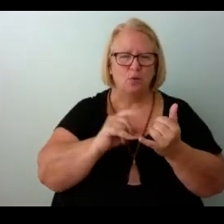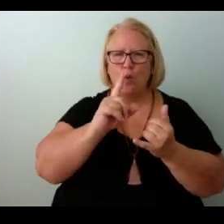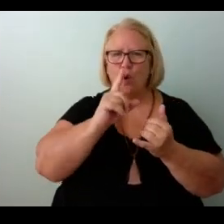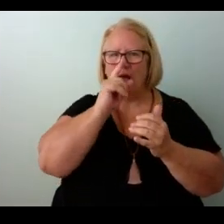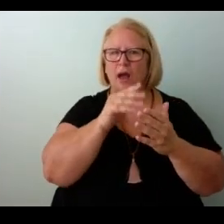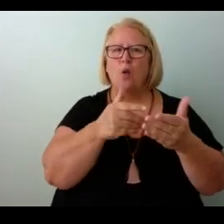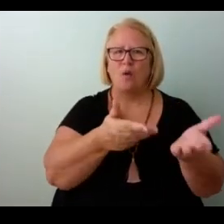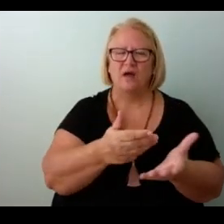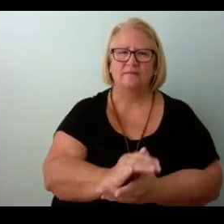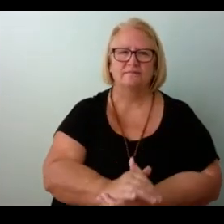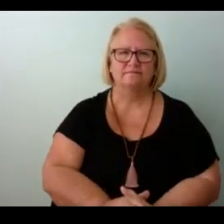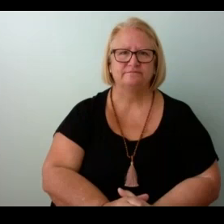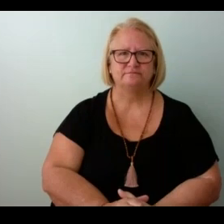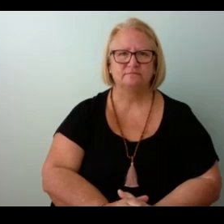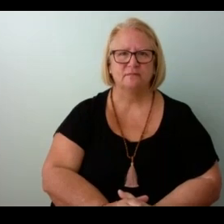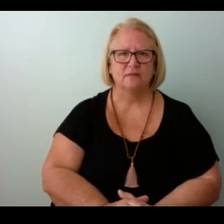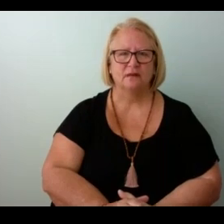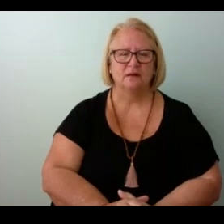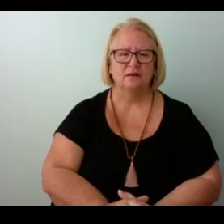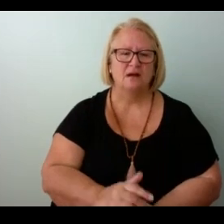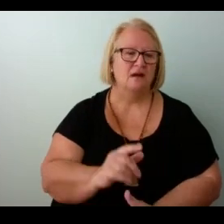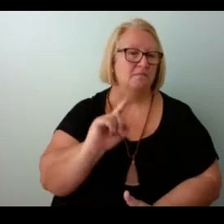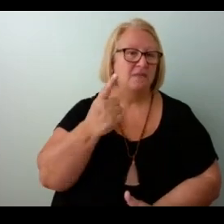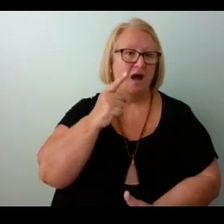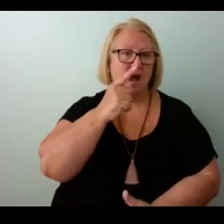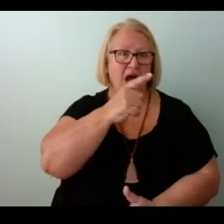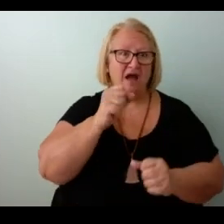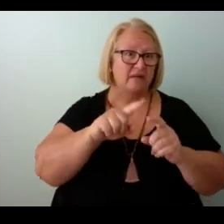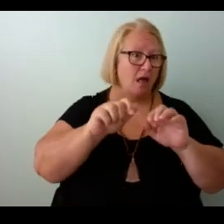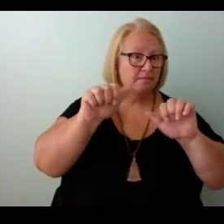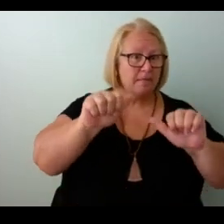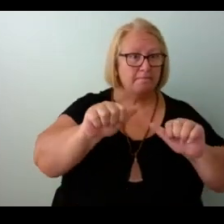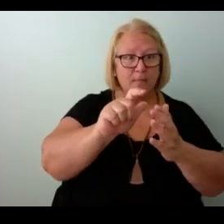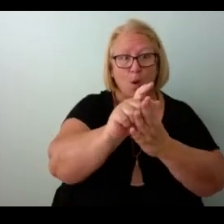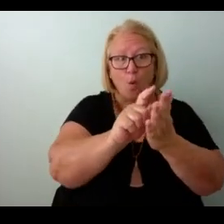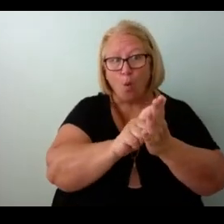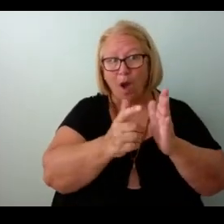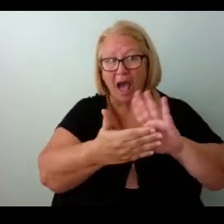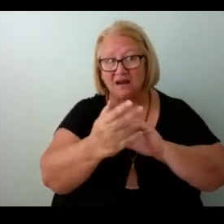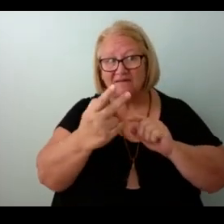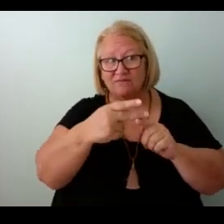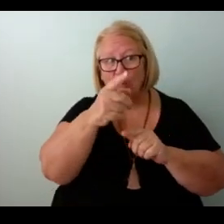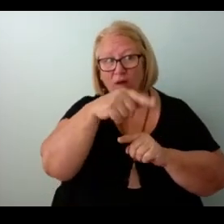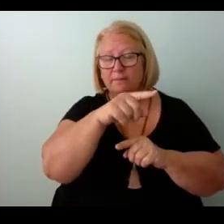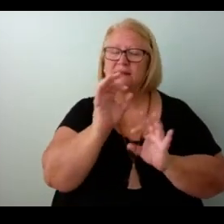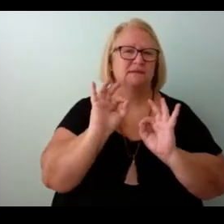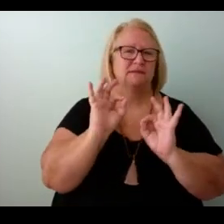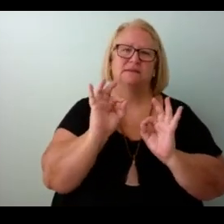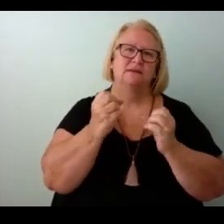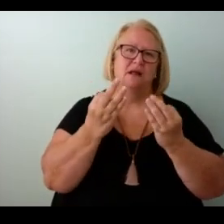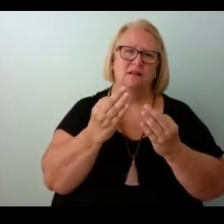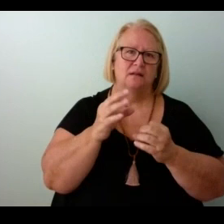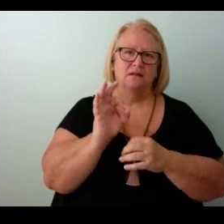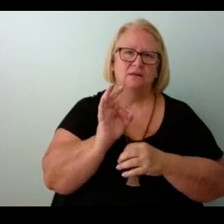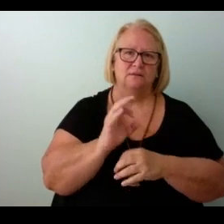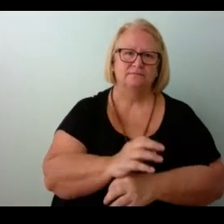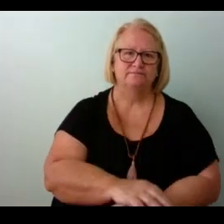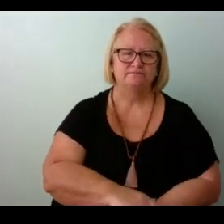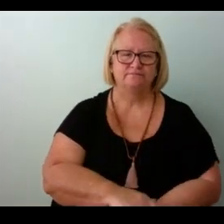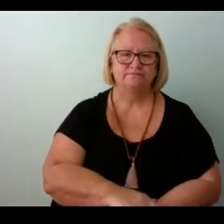essentially nothing in the legislation that says that they need to be providing that assistance.